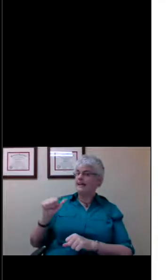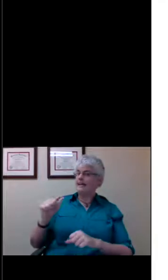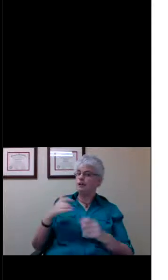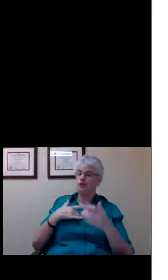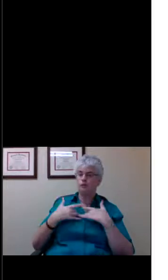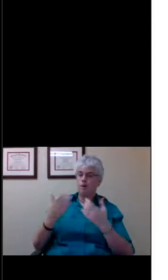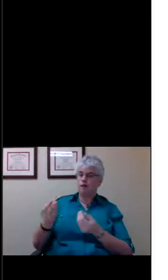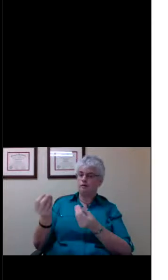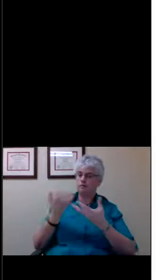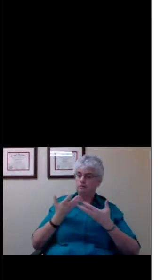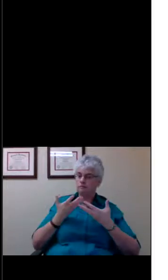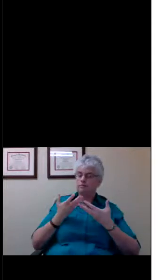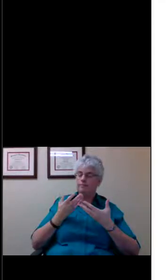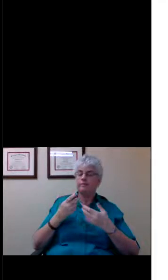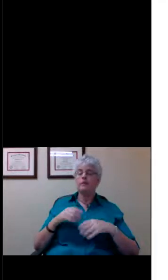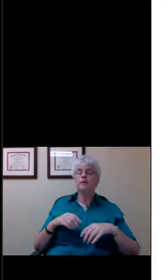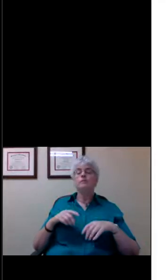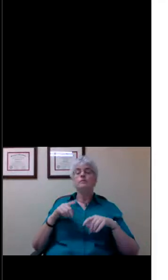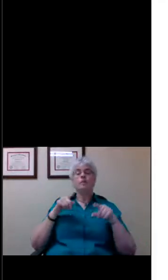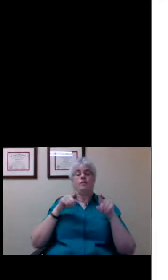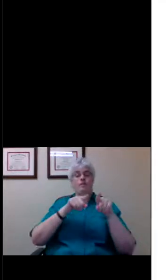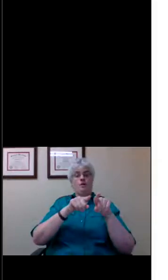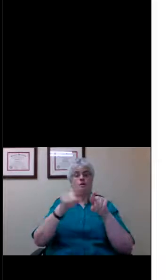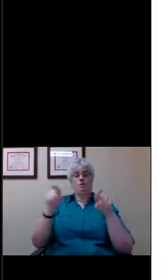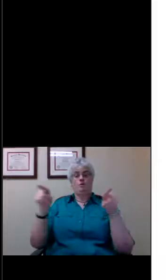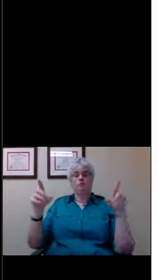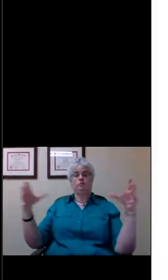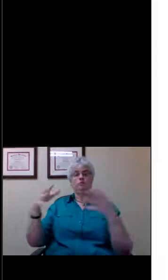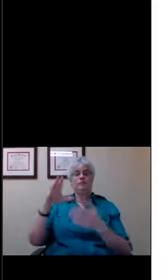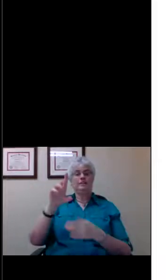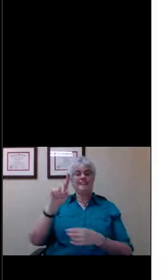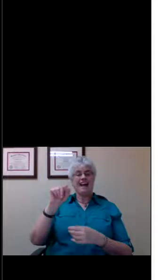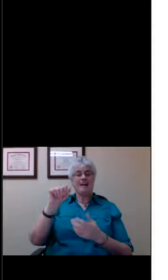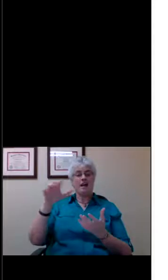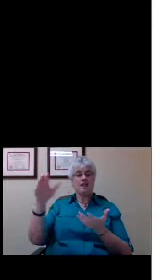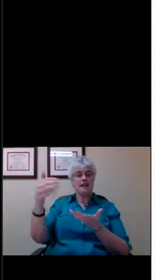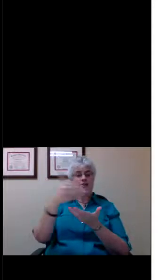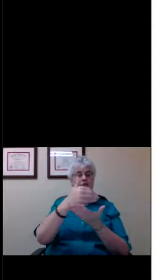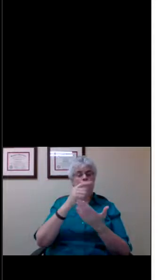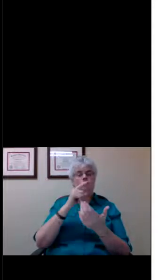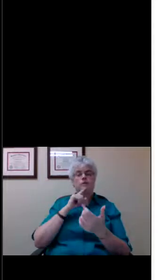and if there were any concerns that they wanted to let us know. And after